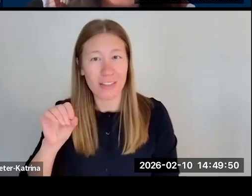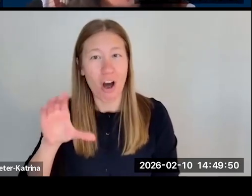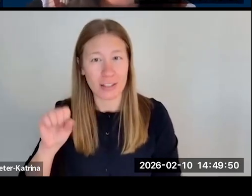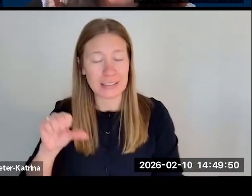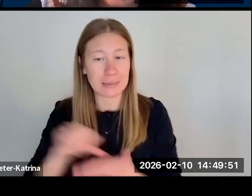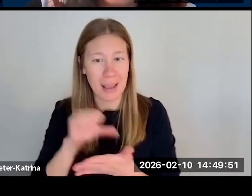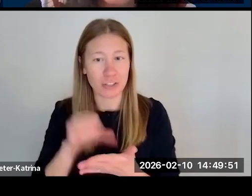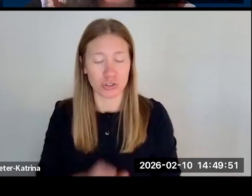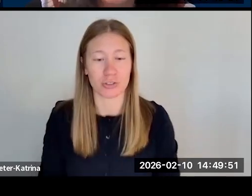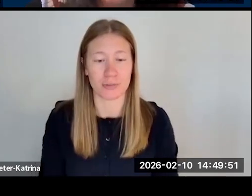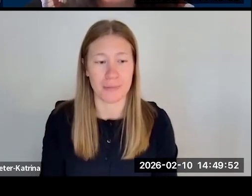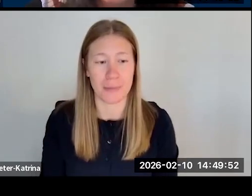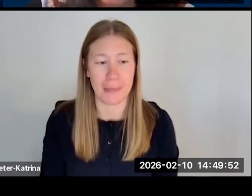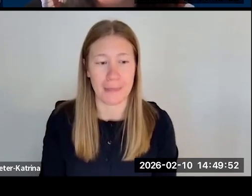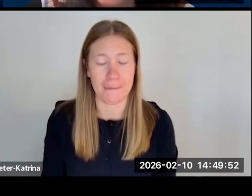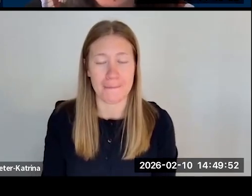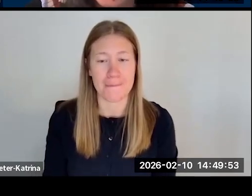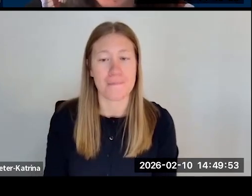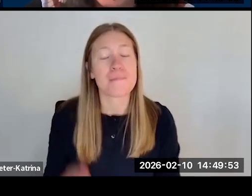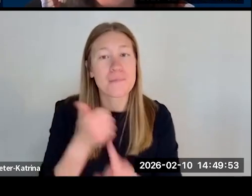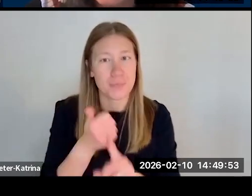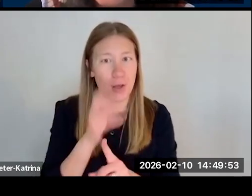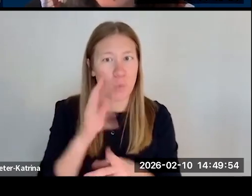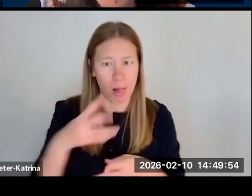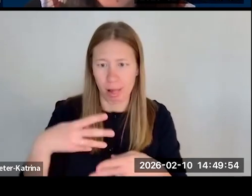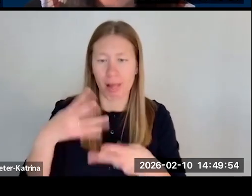This page actually walks through more information about the tool